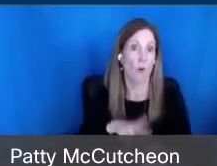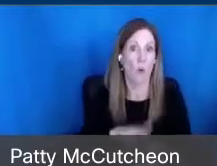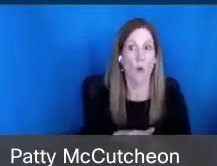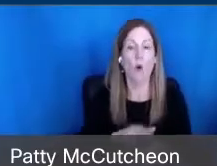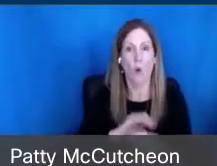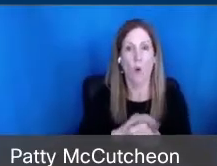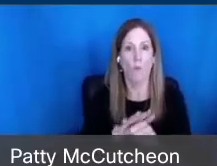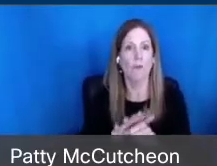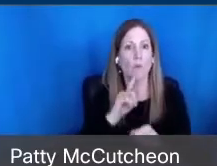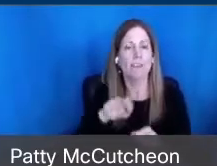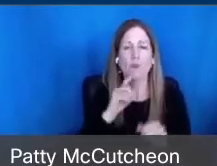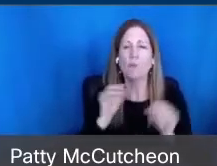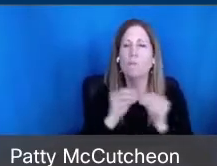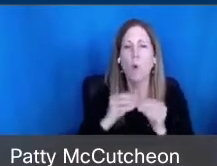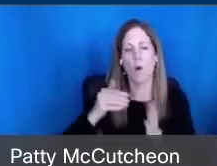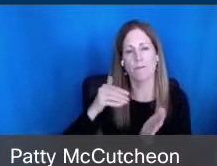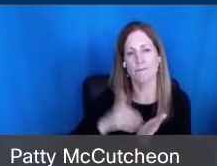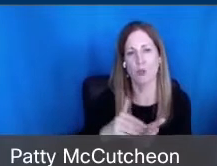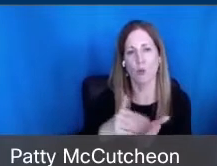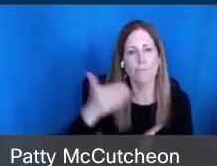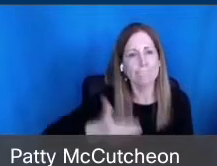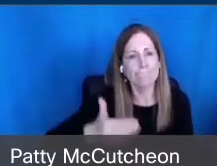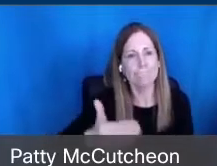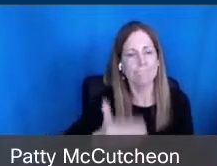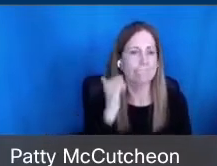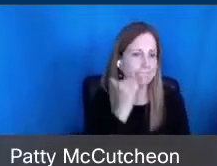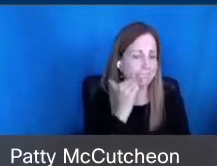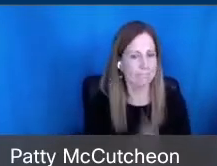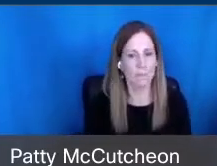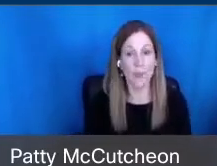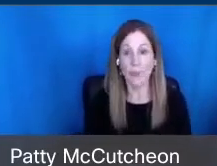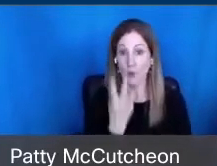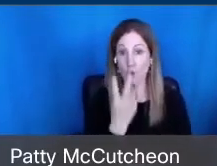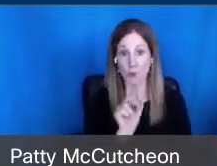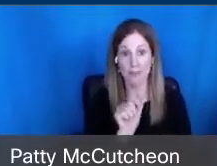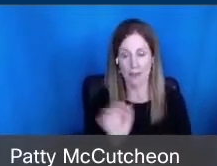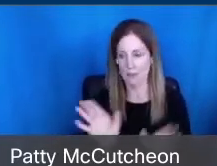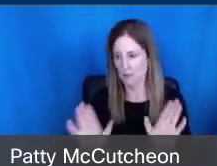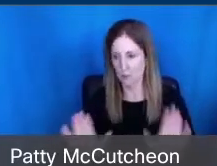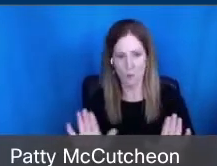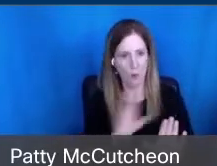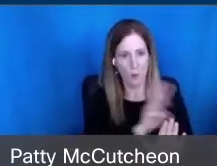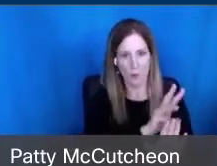on a more frequent basis. So the two data sites have similar content but slightly different purposes.